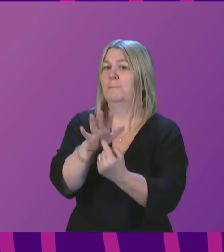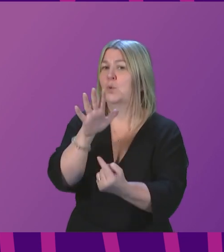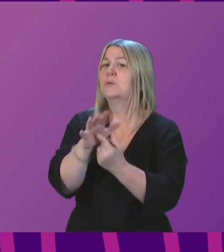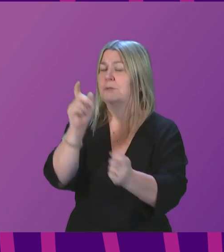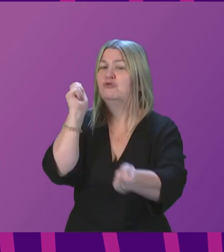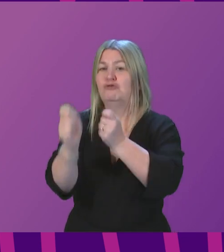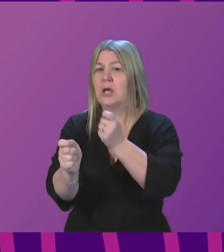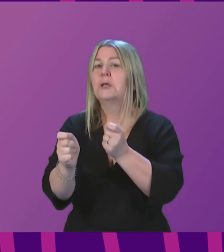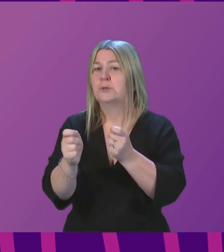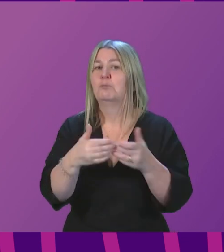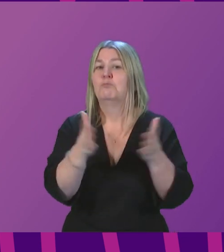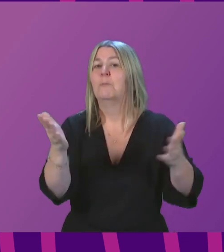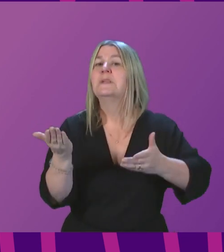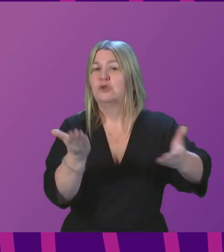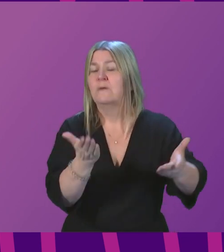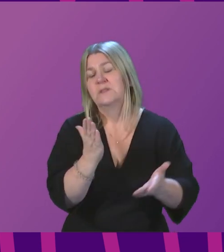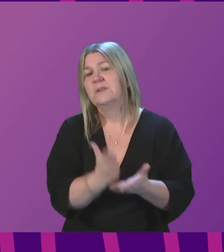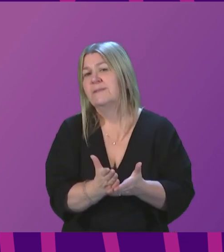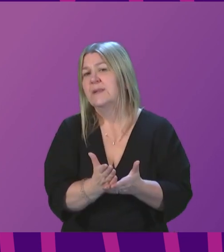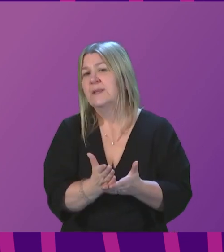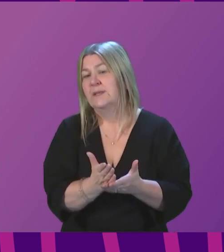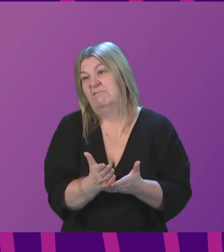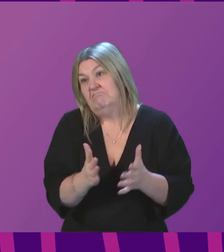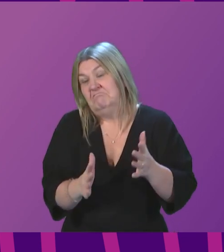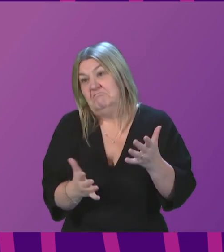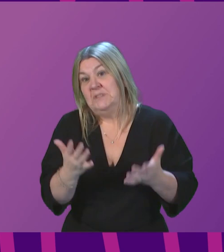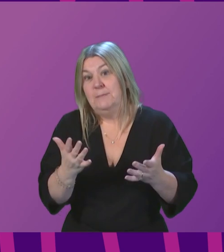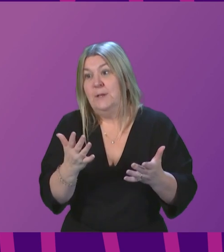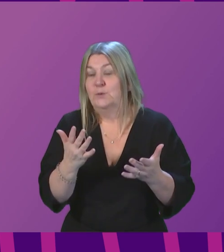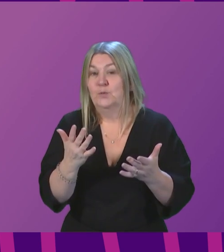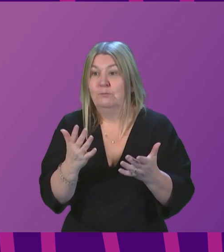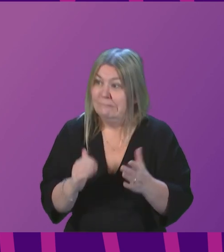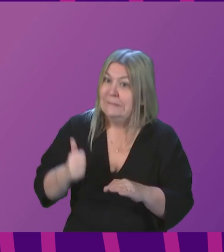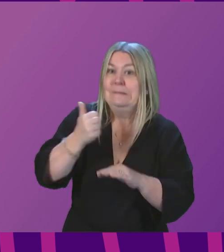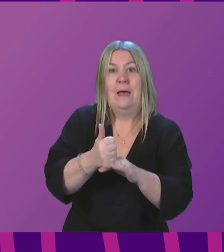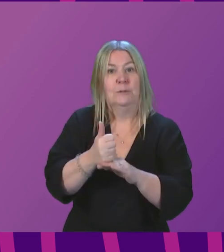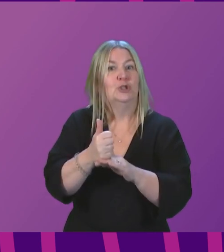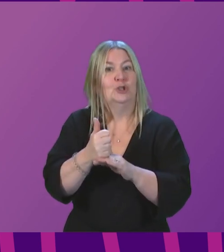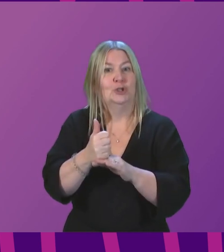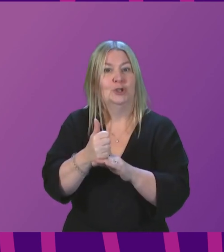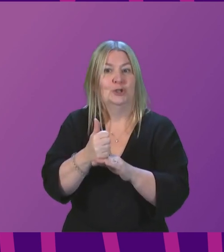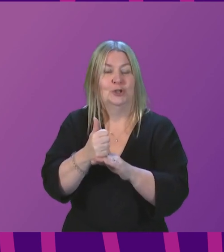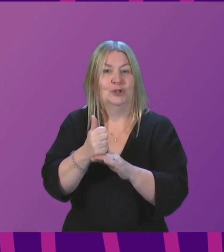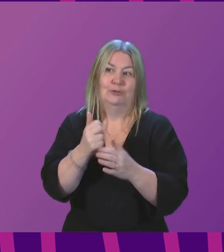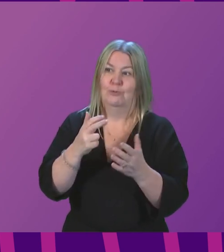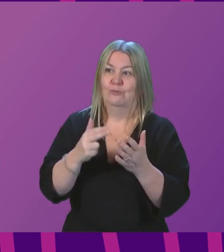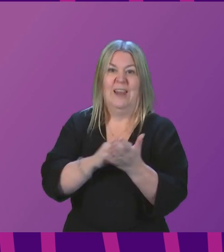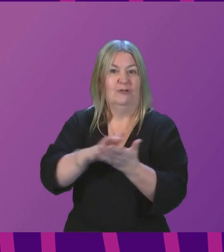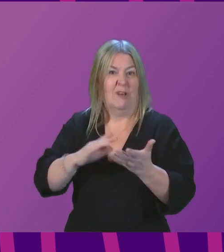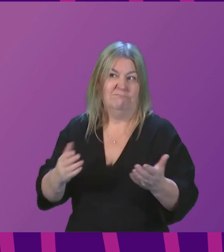services, probably since the establishment of the national health service. We are committed to delivering a service by the end of this parliamentary session in order